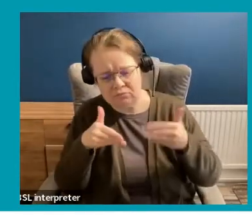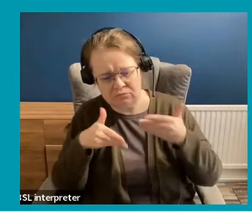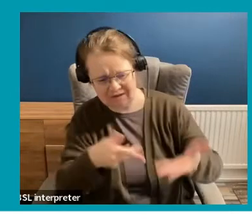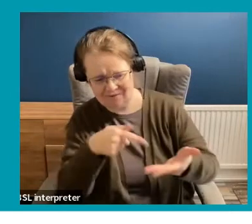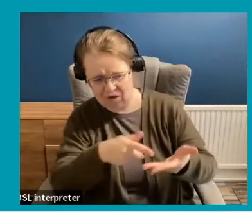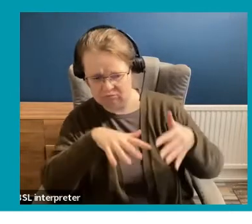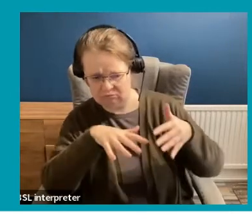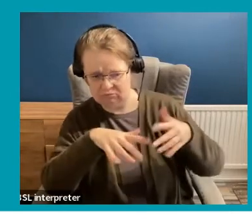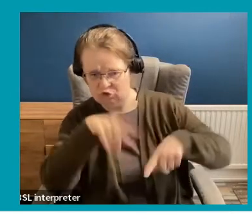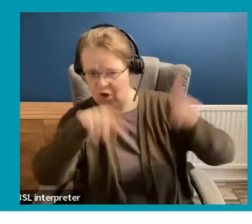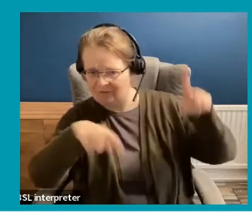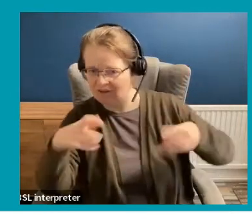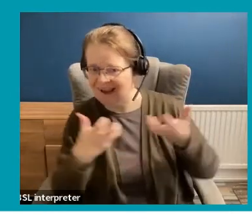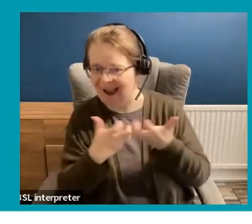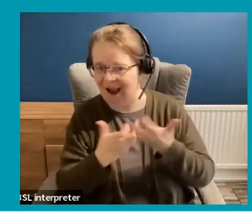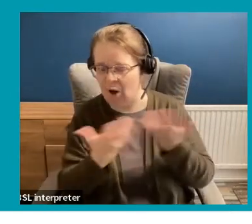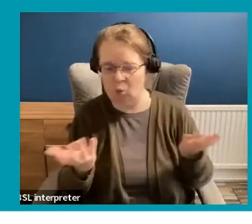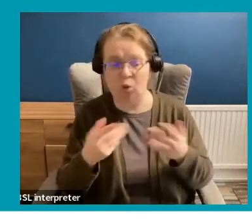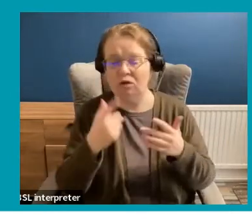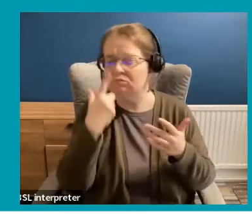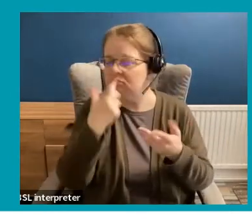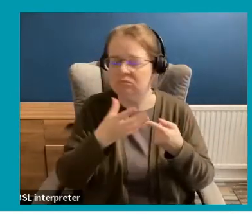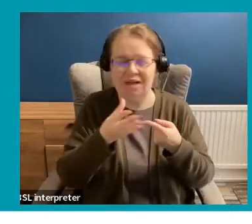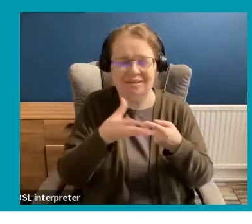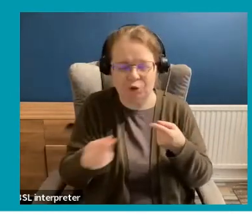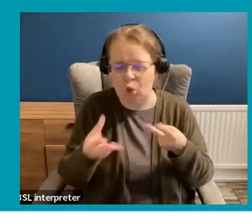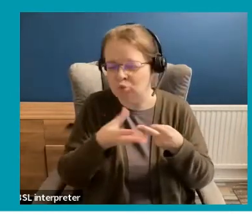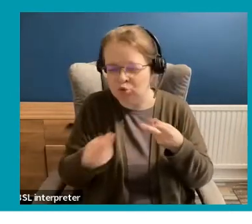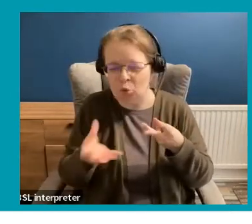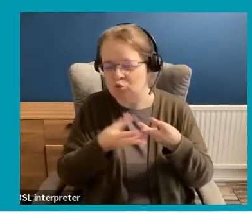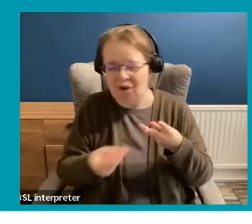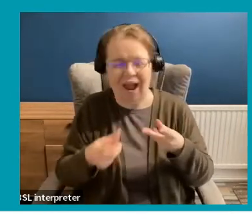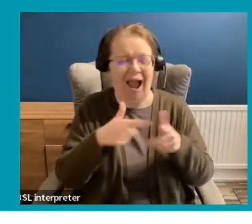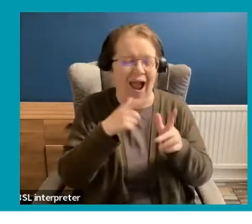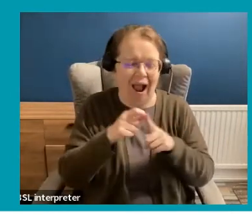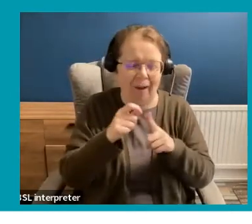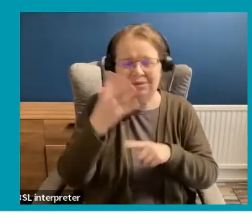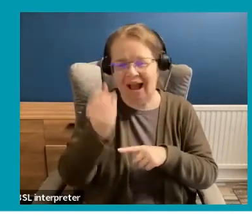So there is all sorts of solutions and apps other and it might be that you